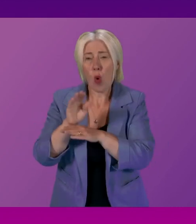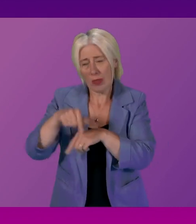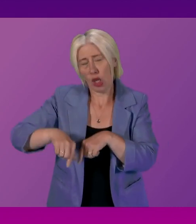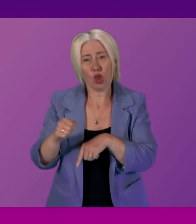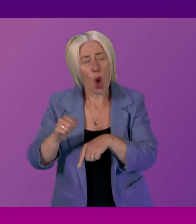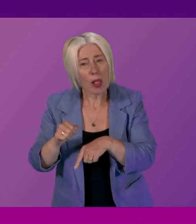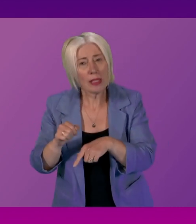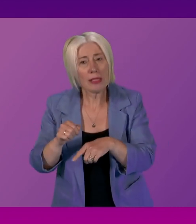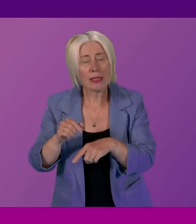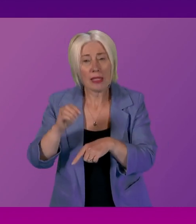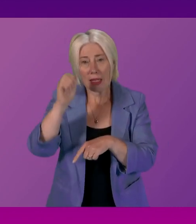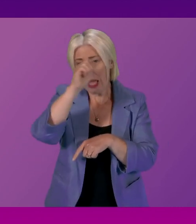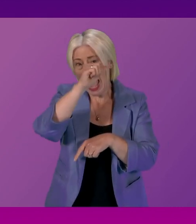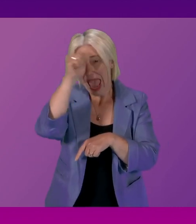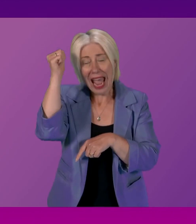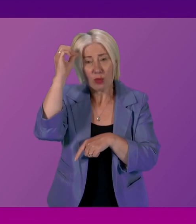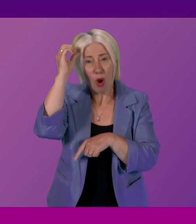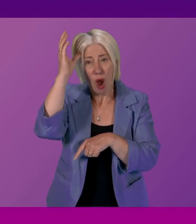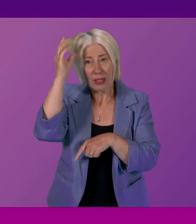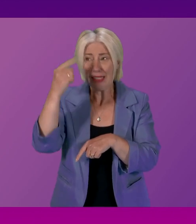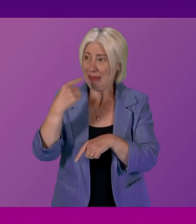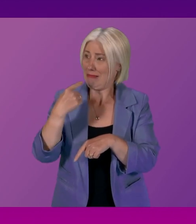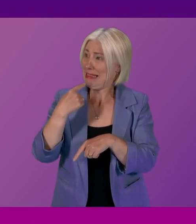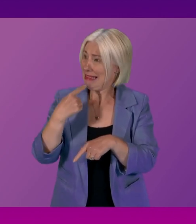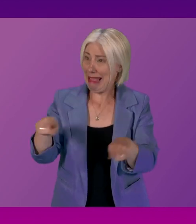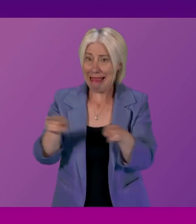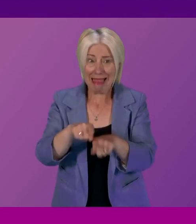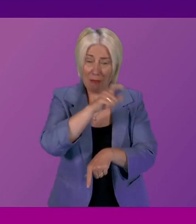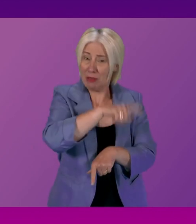The experts are echoing what the patients are telling us.